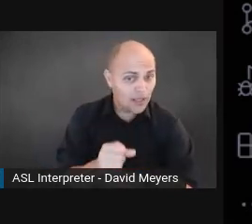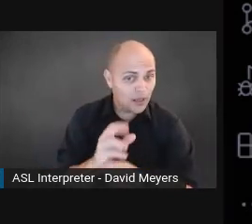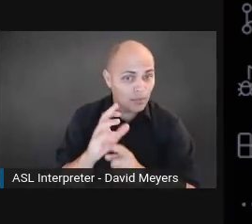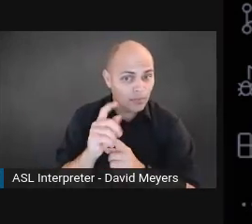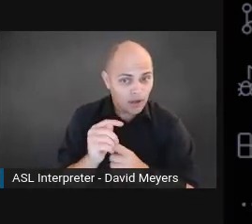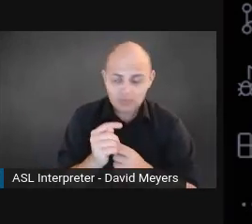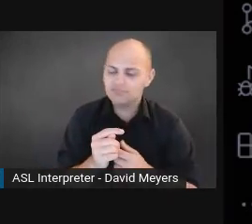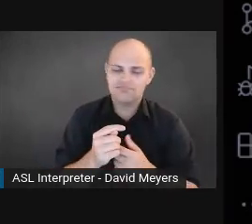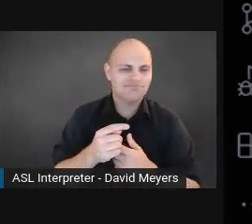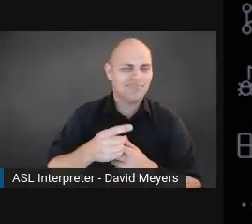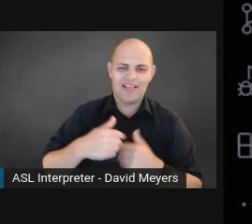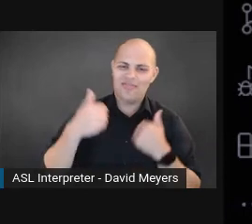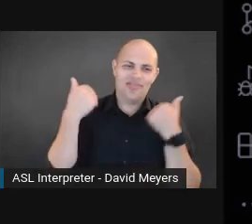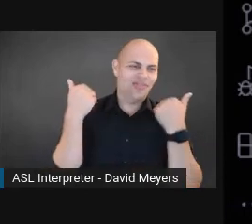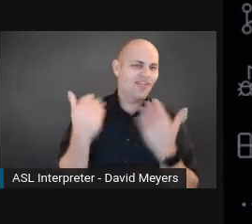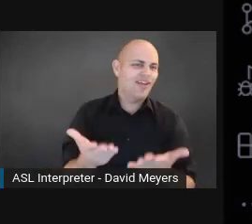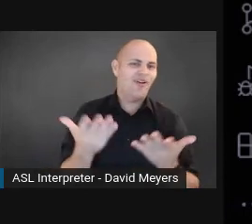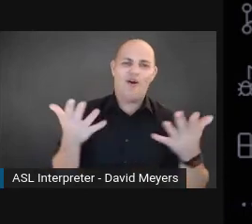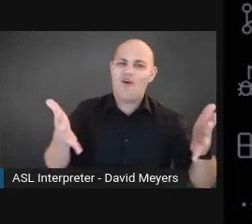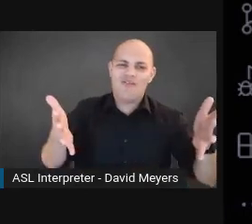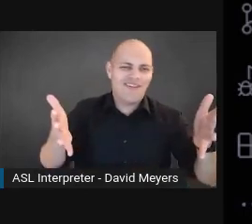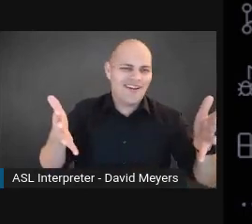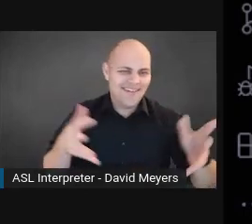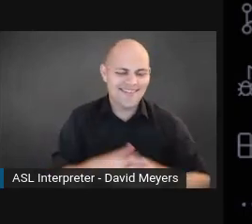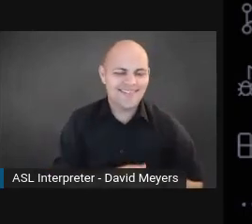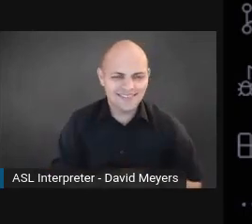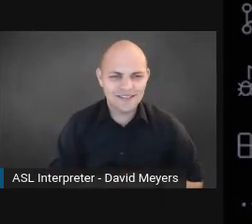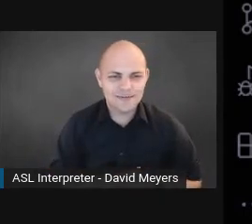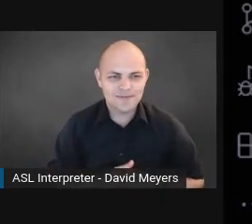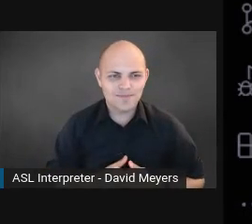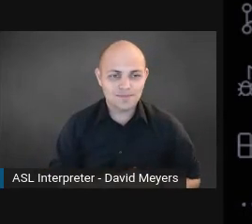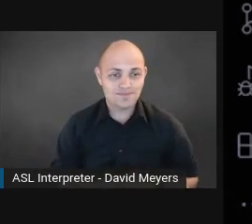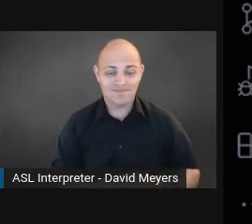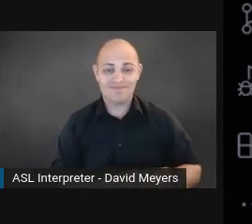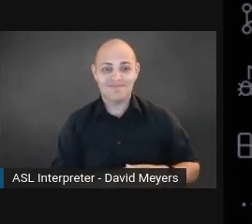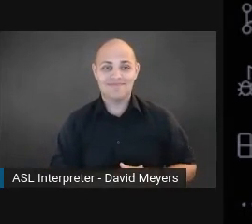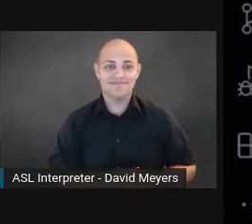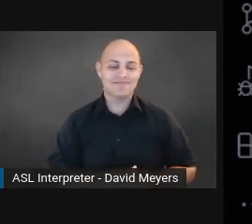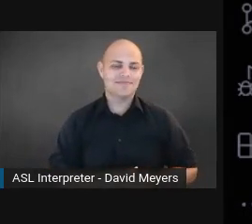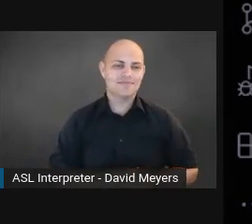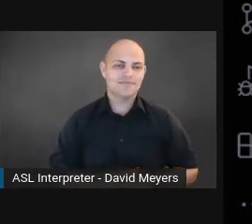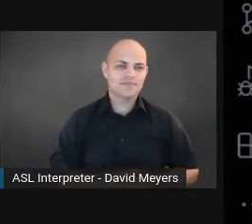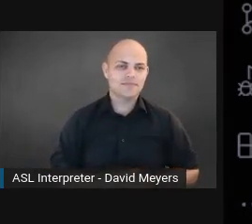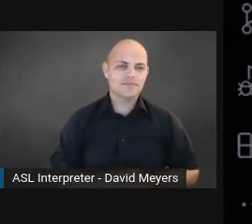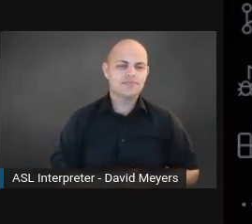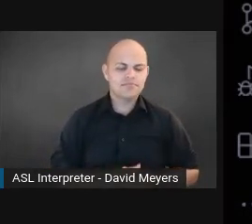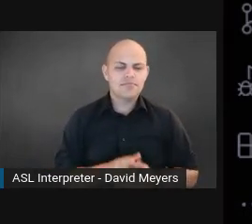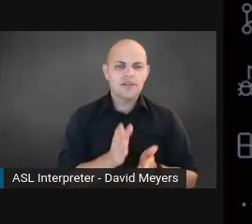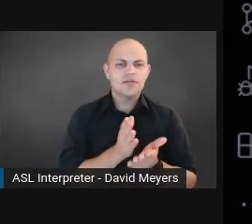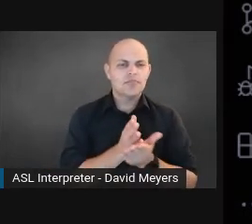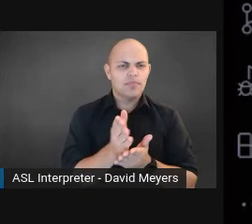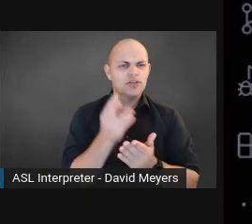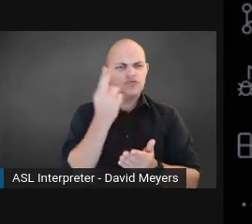Now this calls this button click which basically calls this toggle panel. The main reason I separated that out is I wanted to really be able